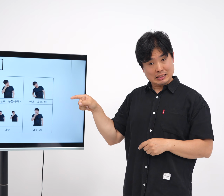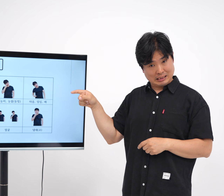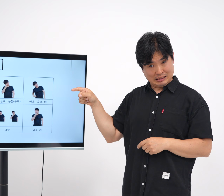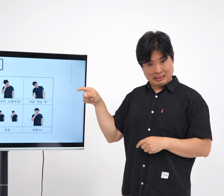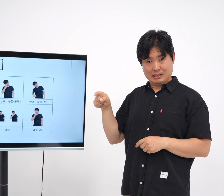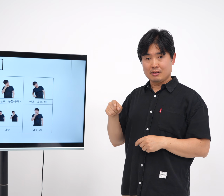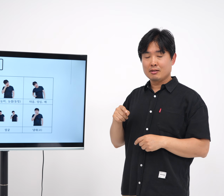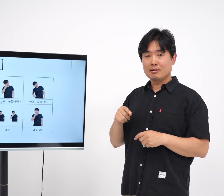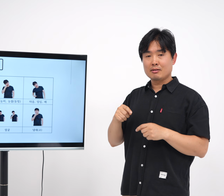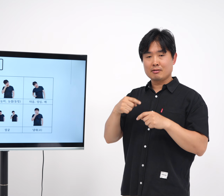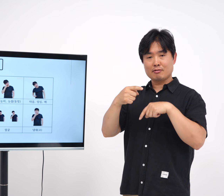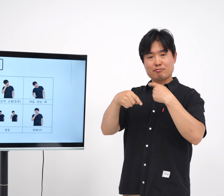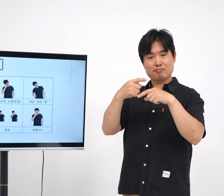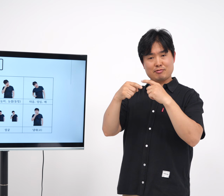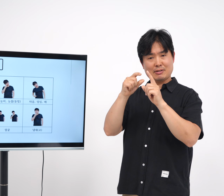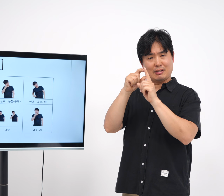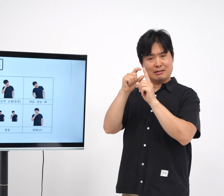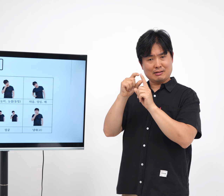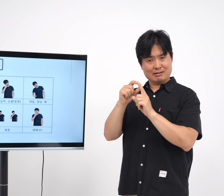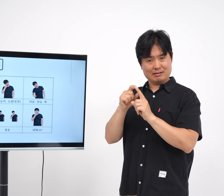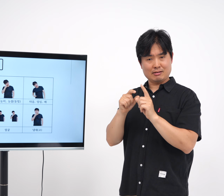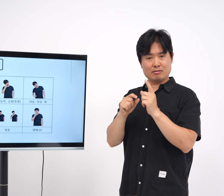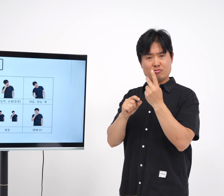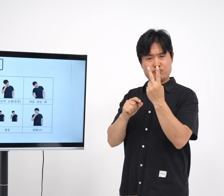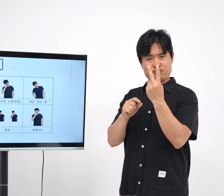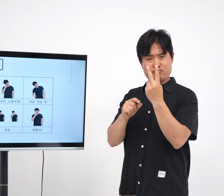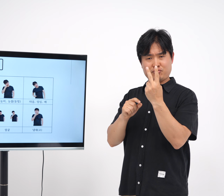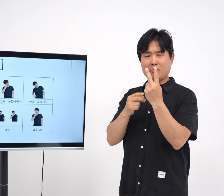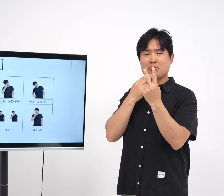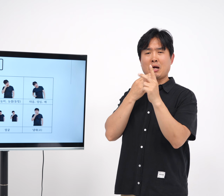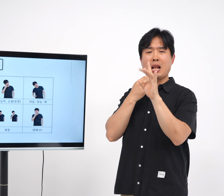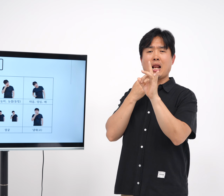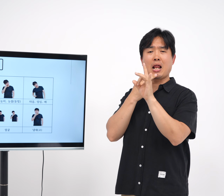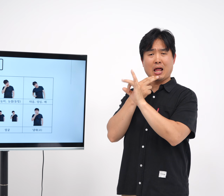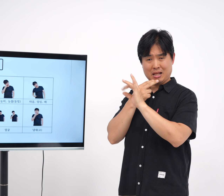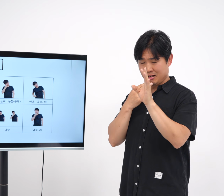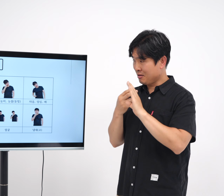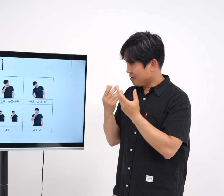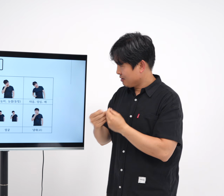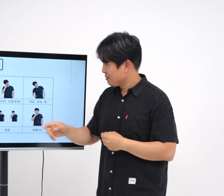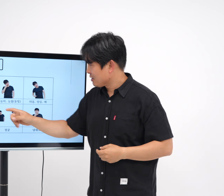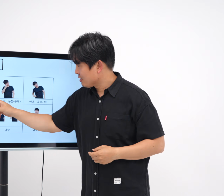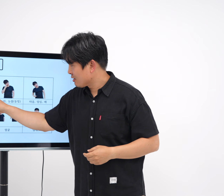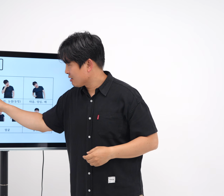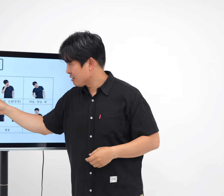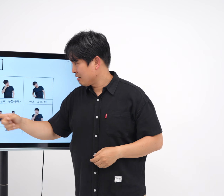However, these expressions are not two words. It consists of one word.